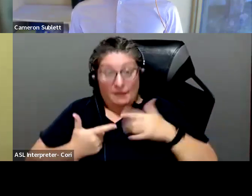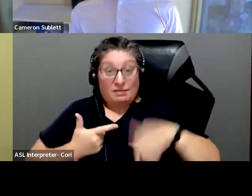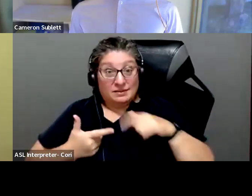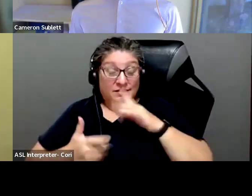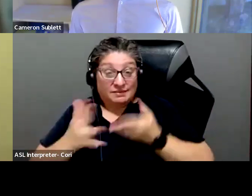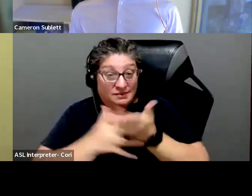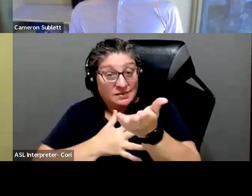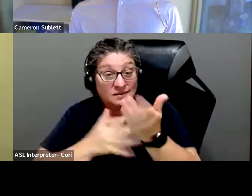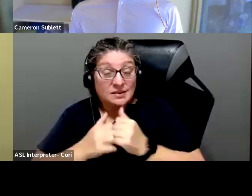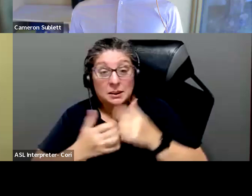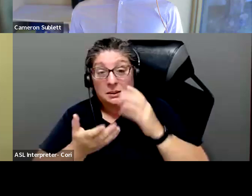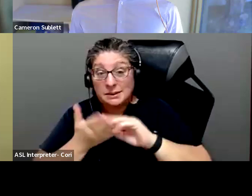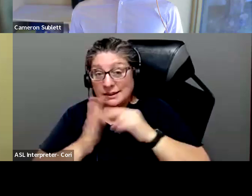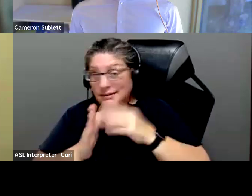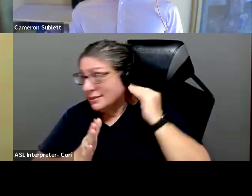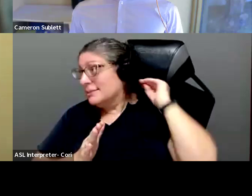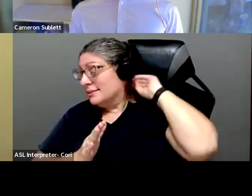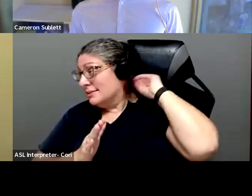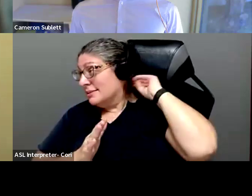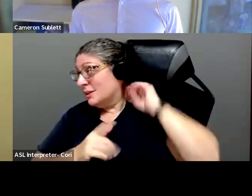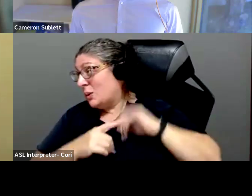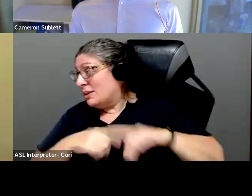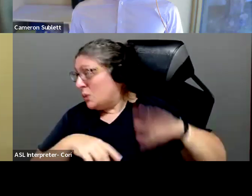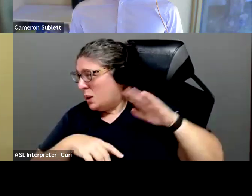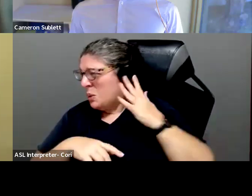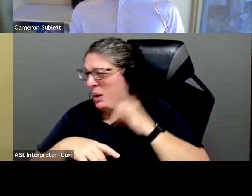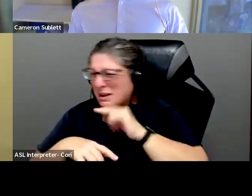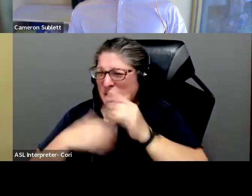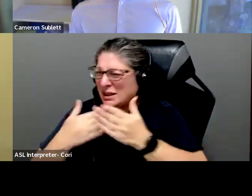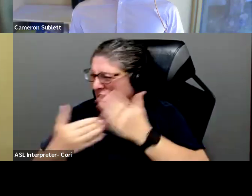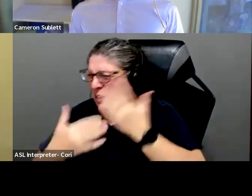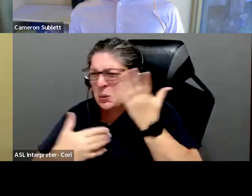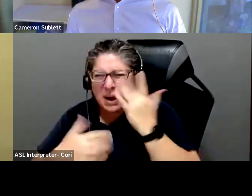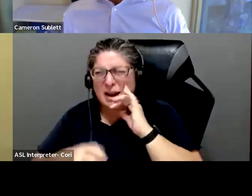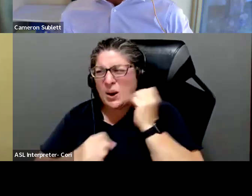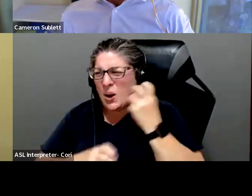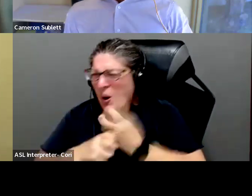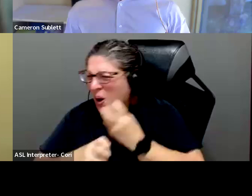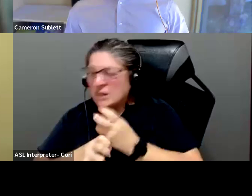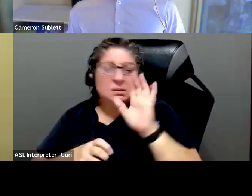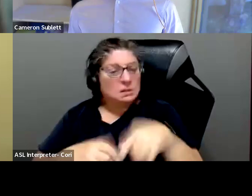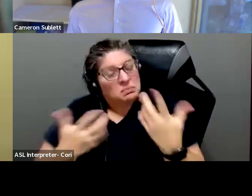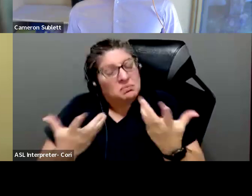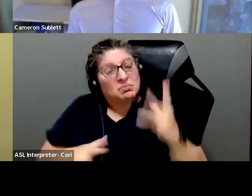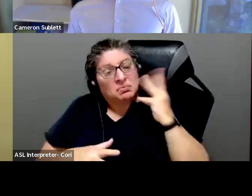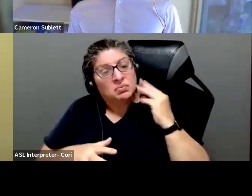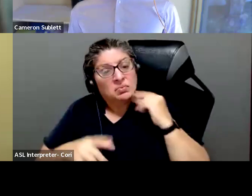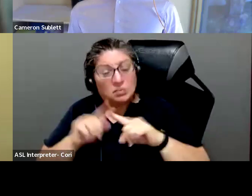things were kind of in the back of my consciousness as a kid. Likewise in this so easy why stuff like that. But then going